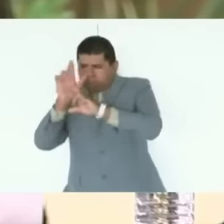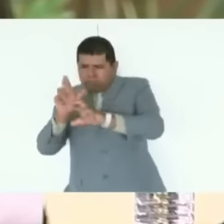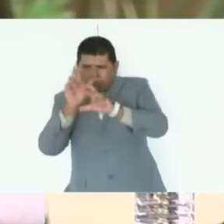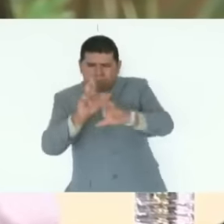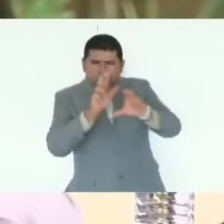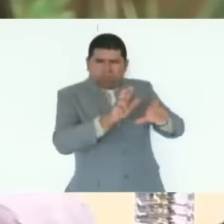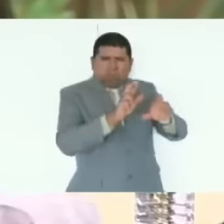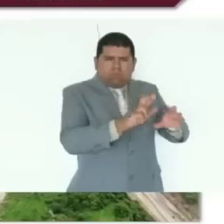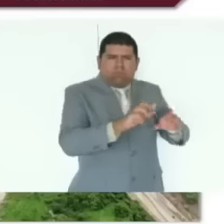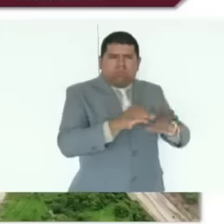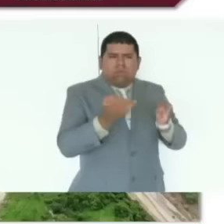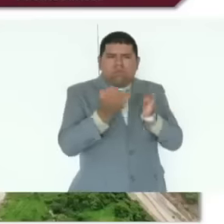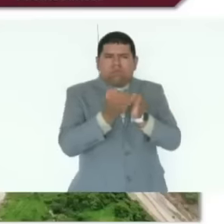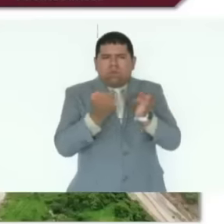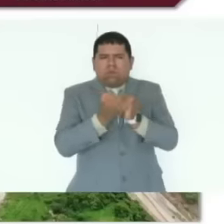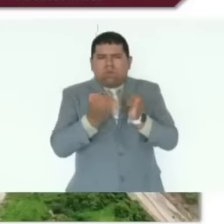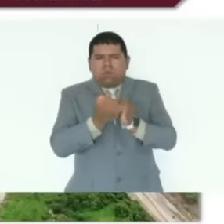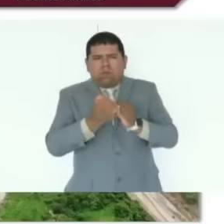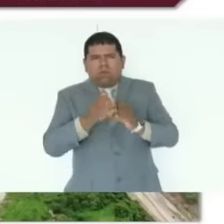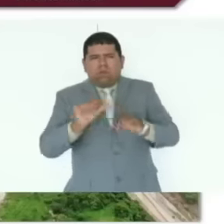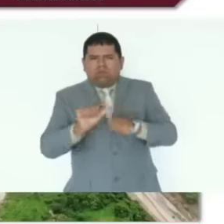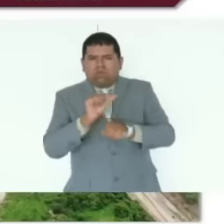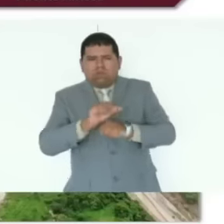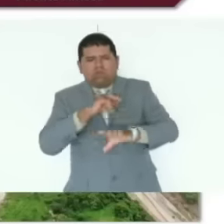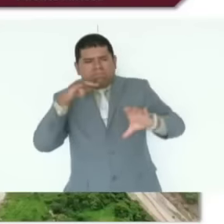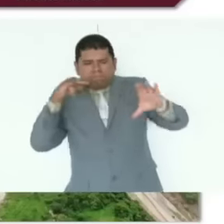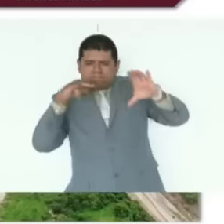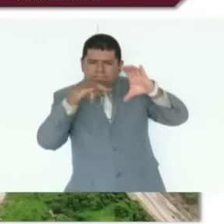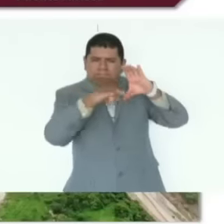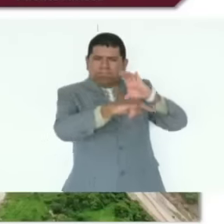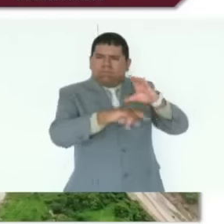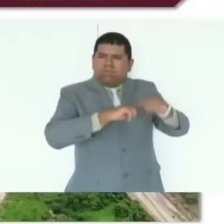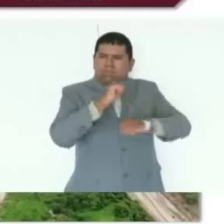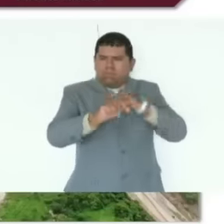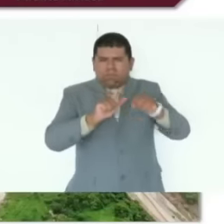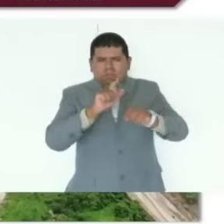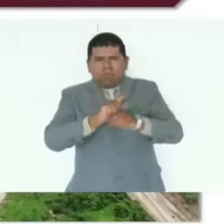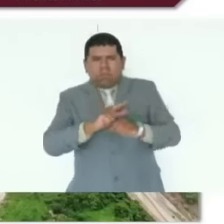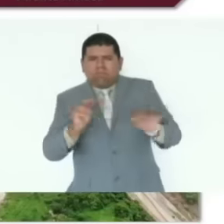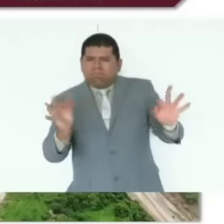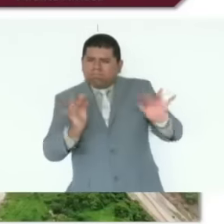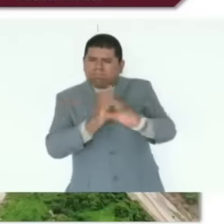and tunnels adapted as wildlife passages that provide continuity of the biological corridor of the